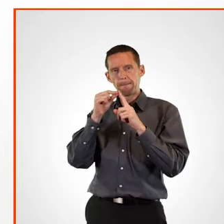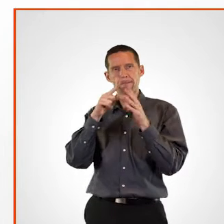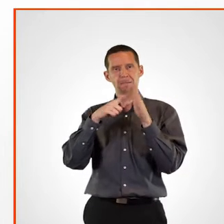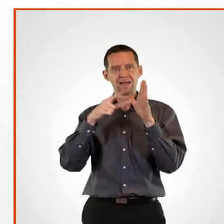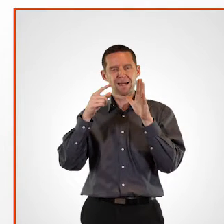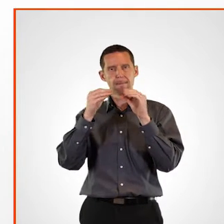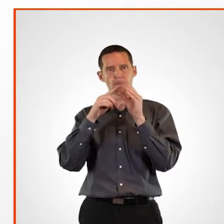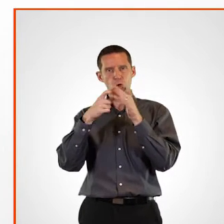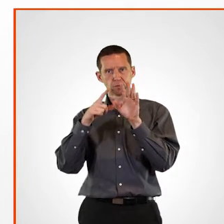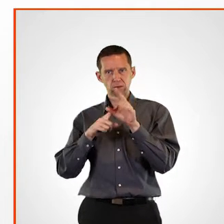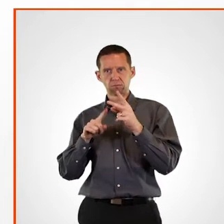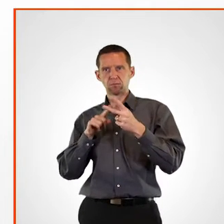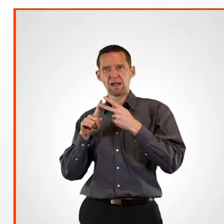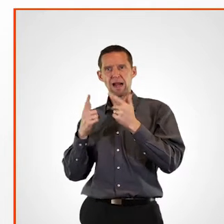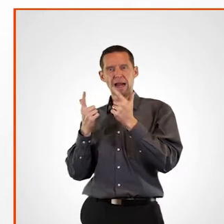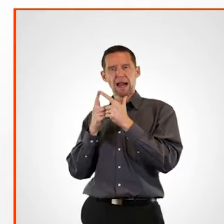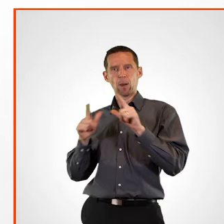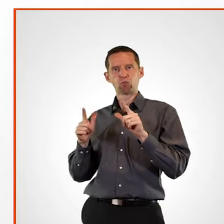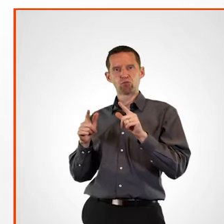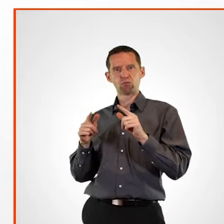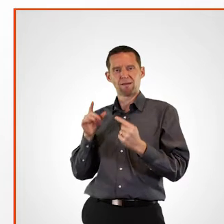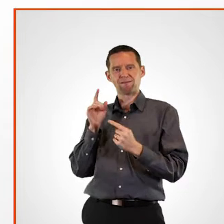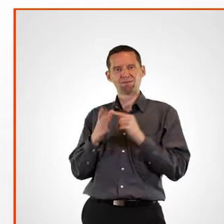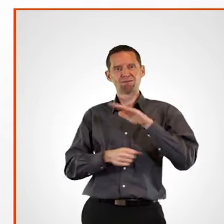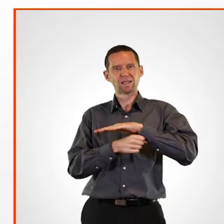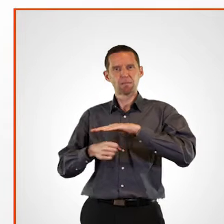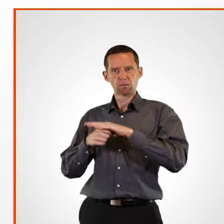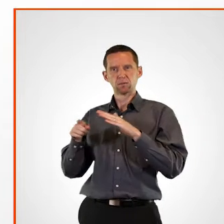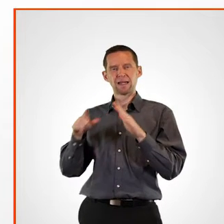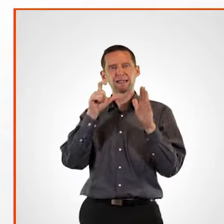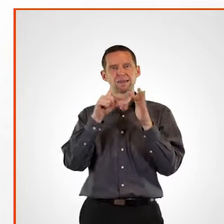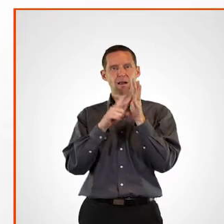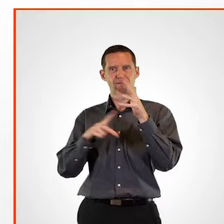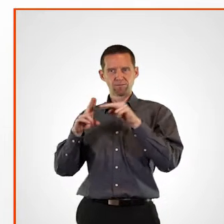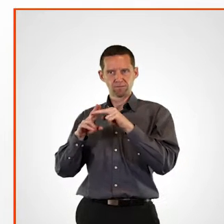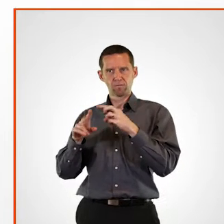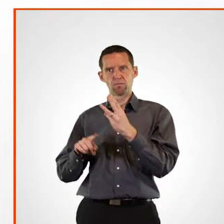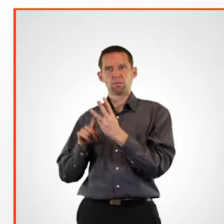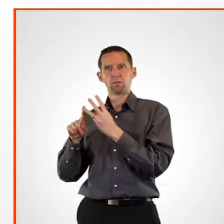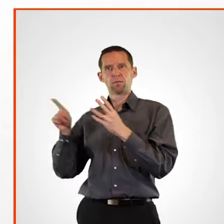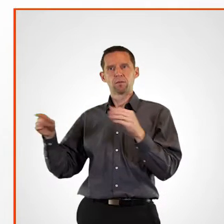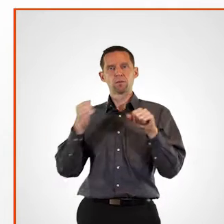the Clinical Evaluation of Language Fundamentals, the CELF, and speech we used the Goldman Fristoe Test of Articulation.